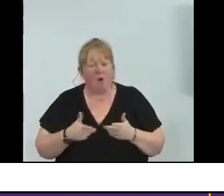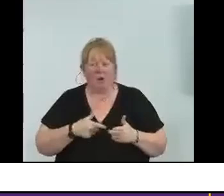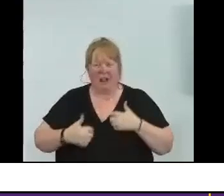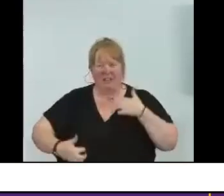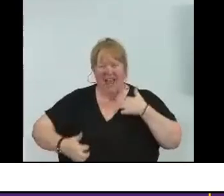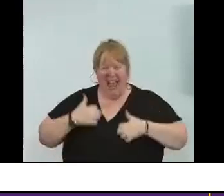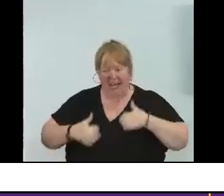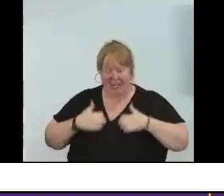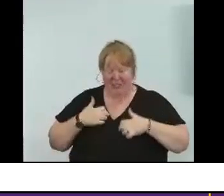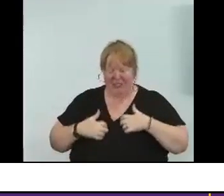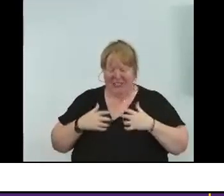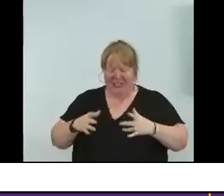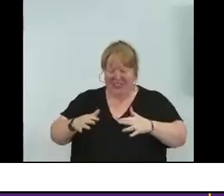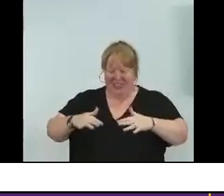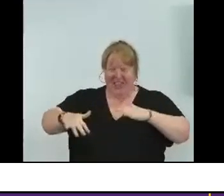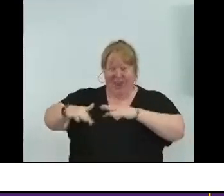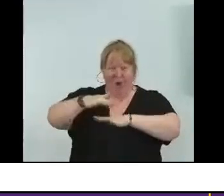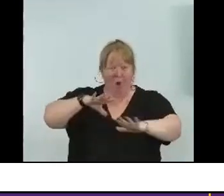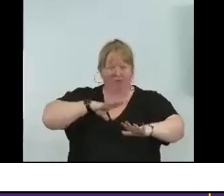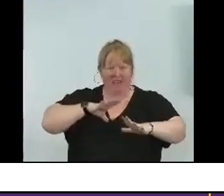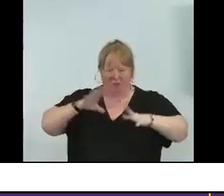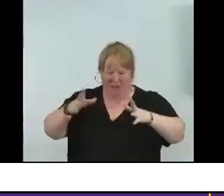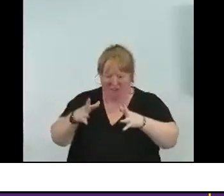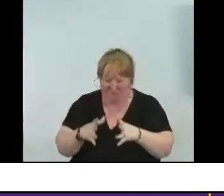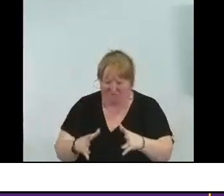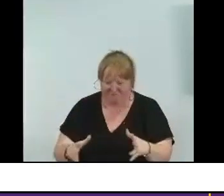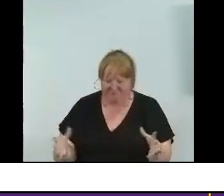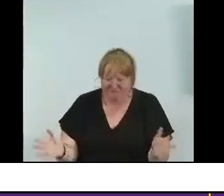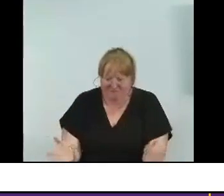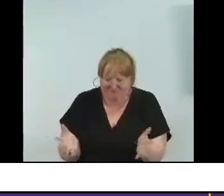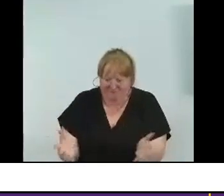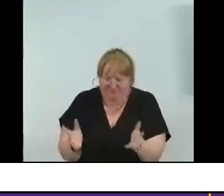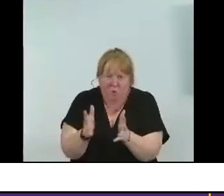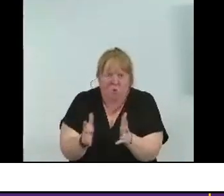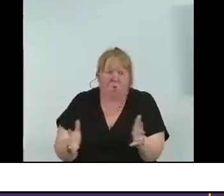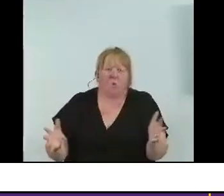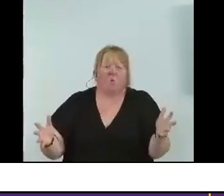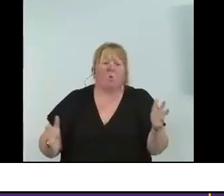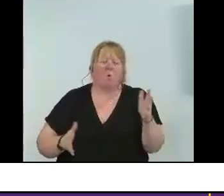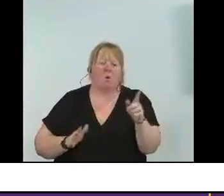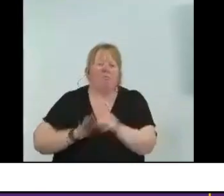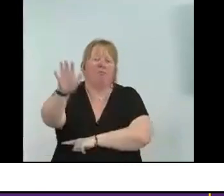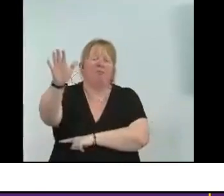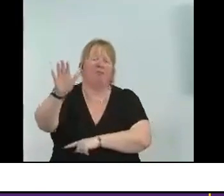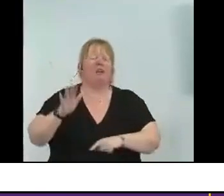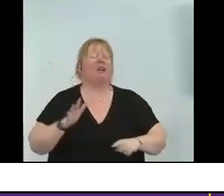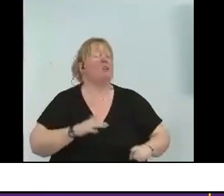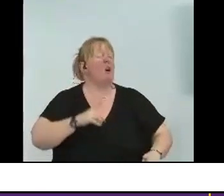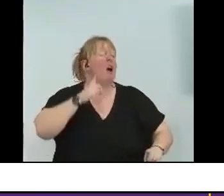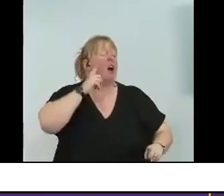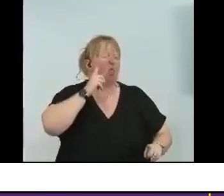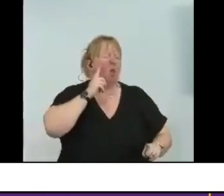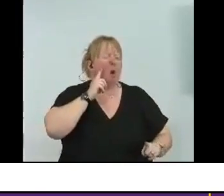You've got to take that, that energy and really flow with it. So I started to think, well, OK, we're going to go out there with two bras and